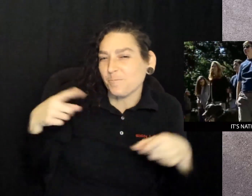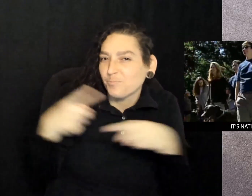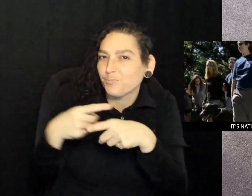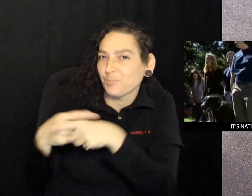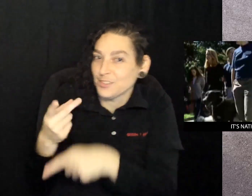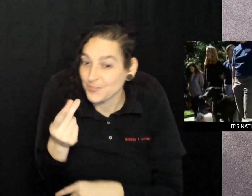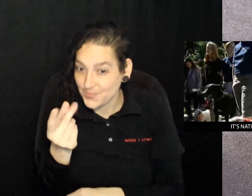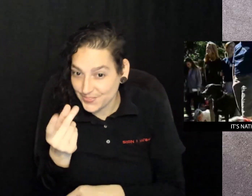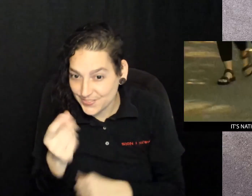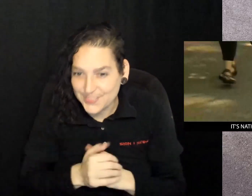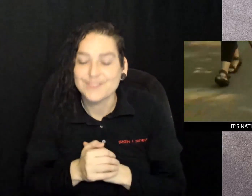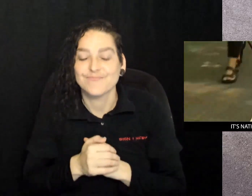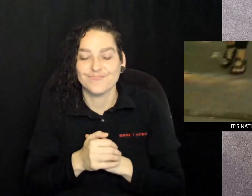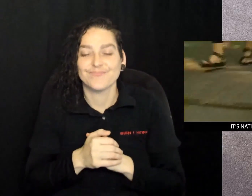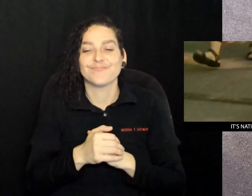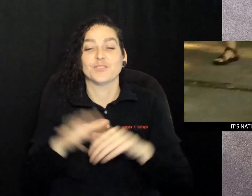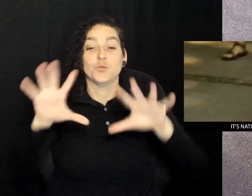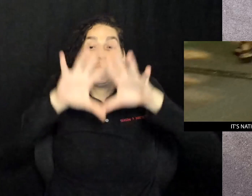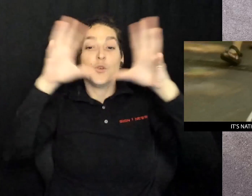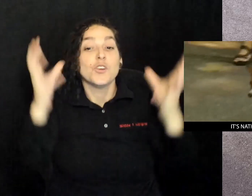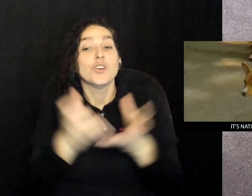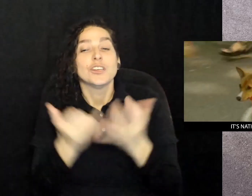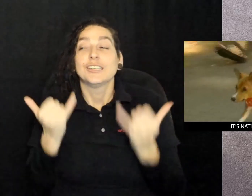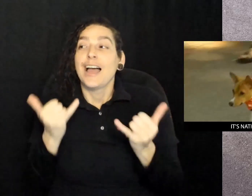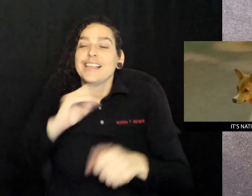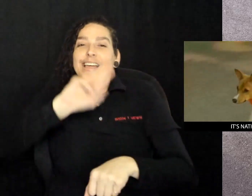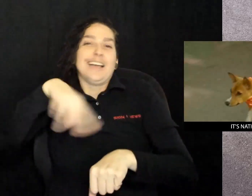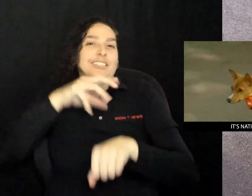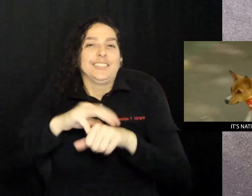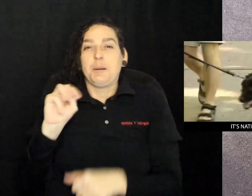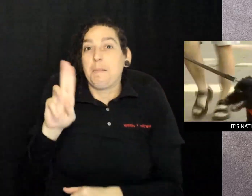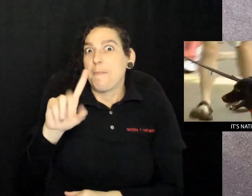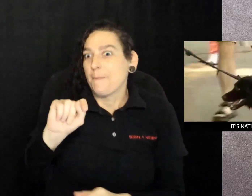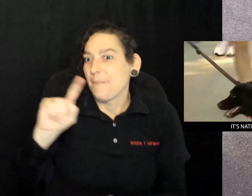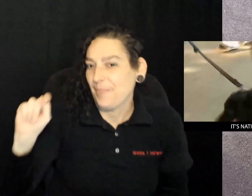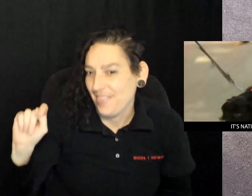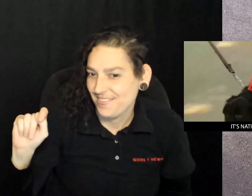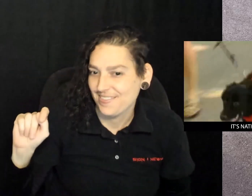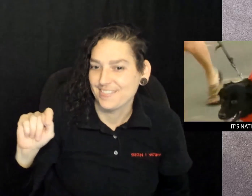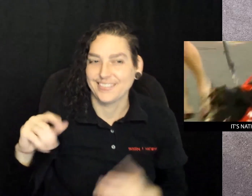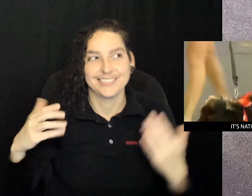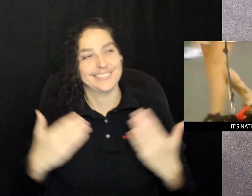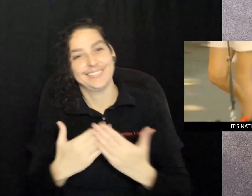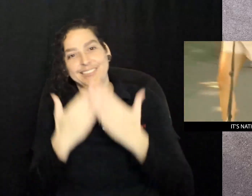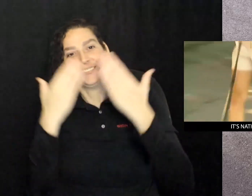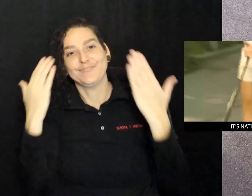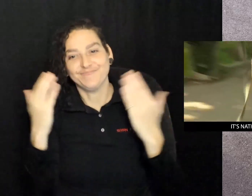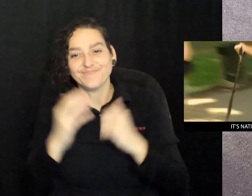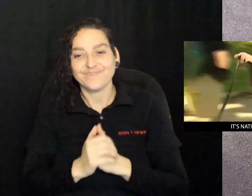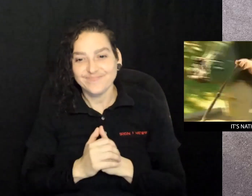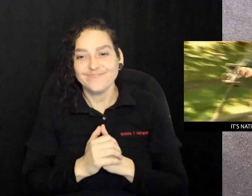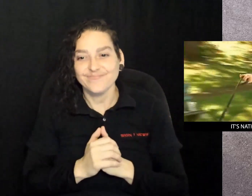today the world is celebrating the mixed breed dogs of the world it's national mutt day